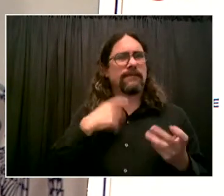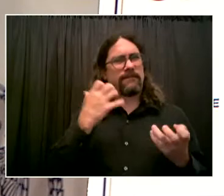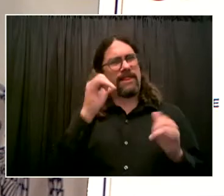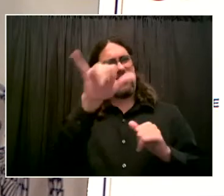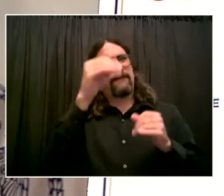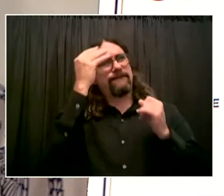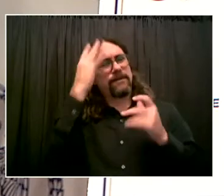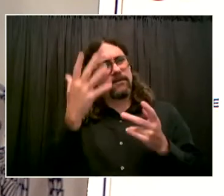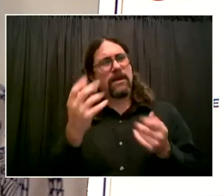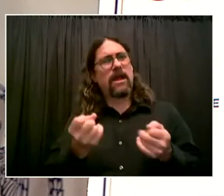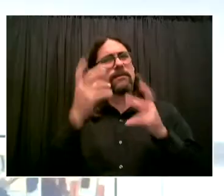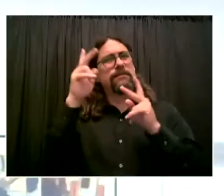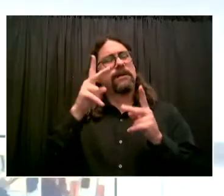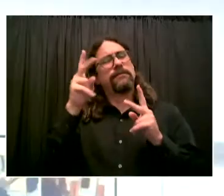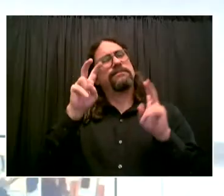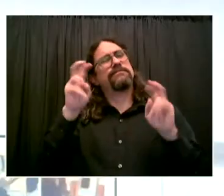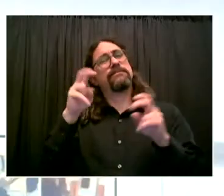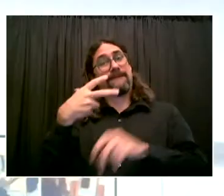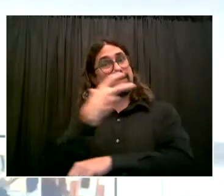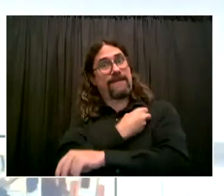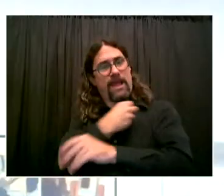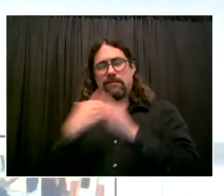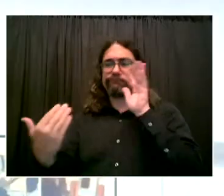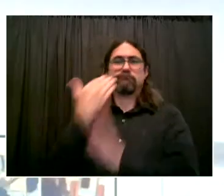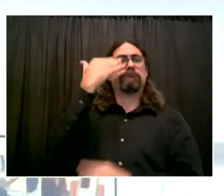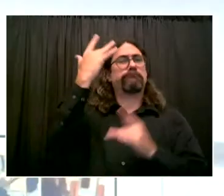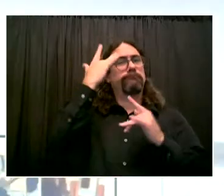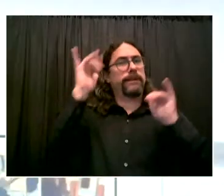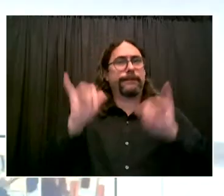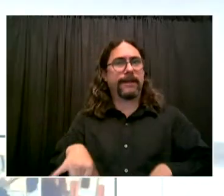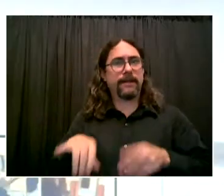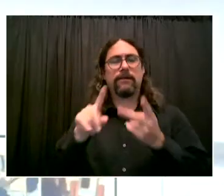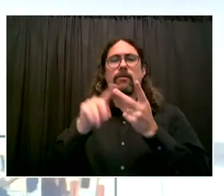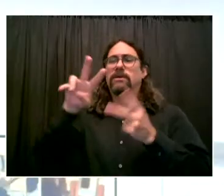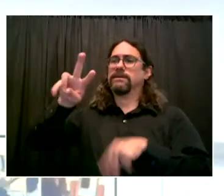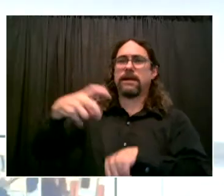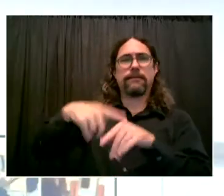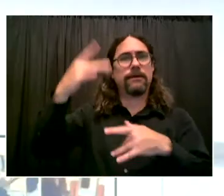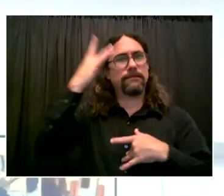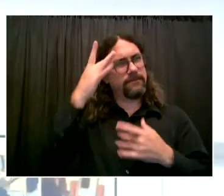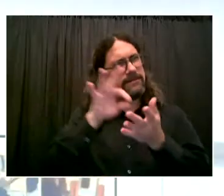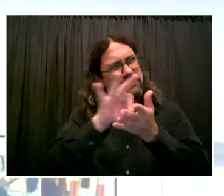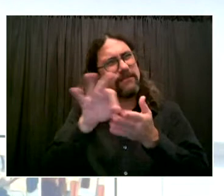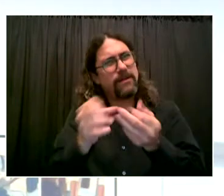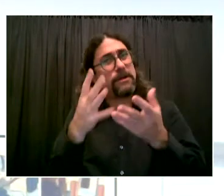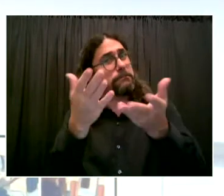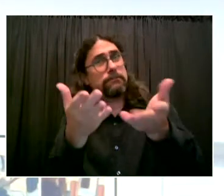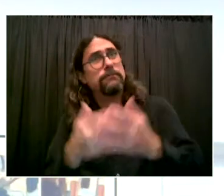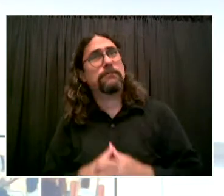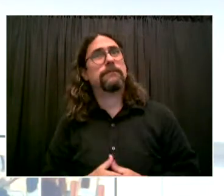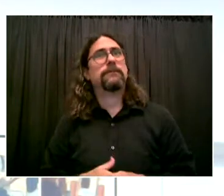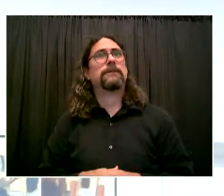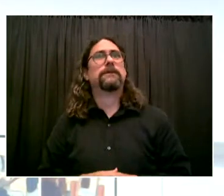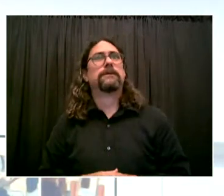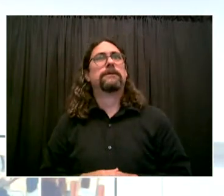AN WDHEN YOU MIGHT RELEASE TH IATNFORMAN?TIO DR. CHOKSHI YOU WANT TO